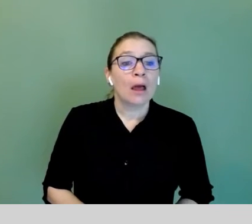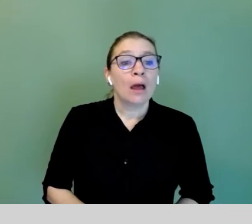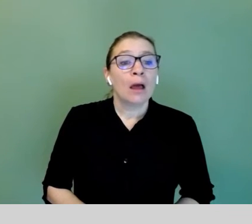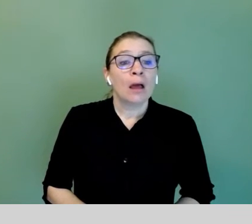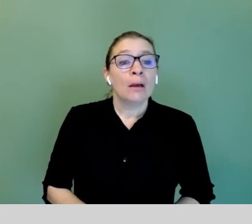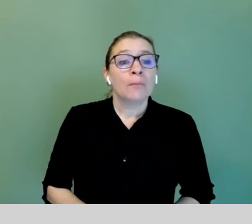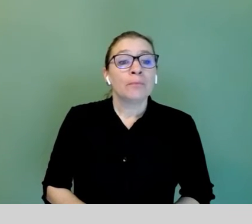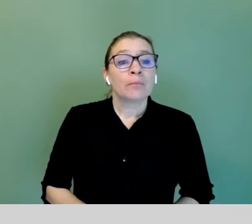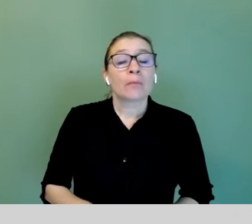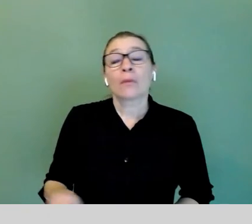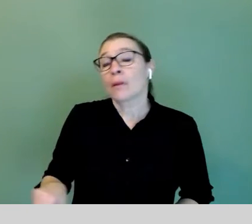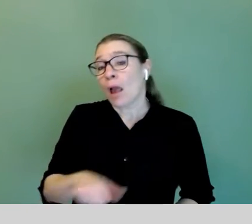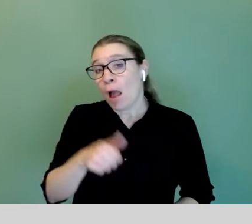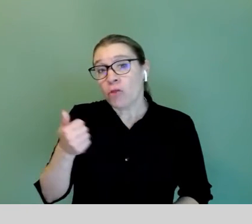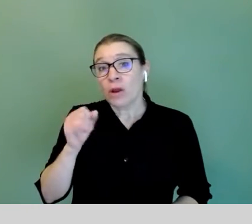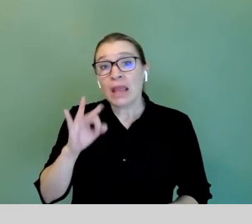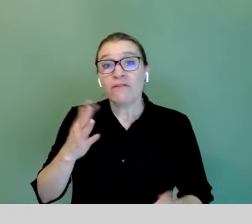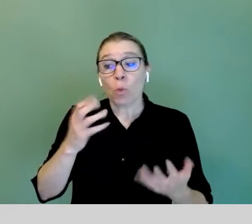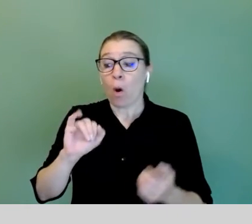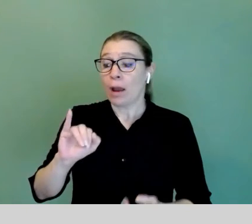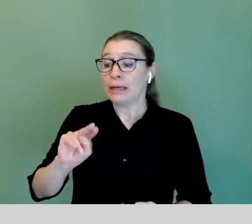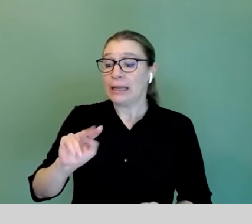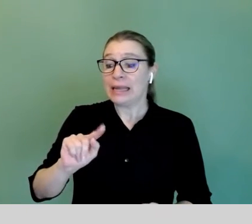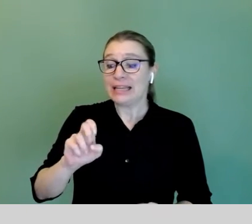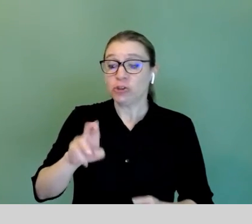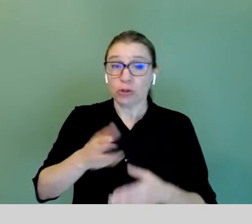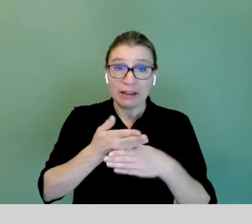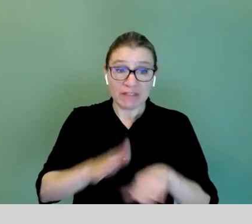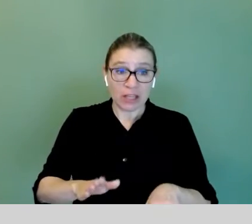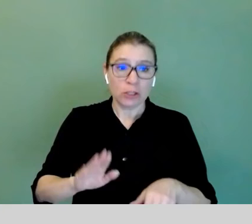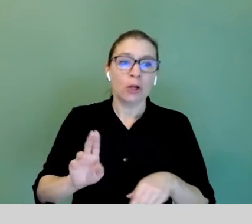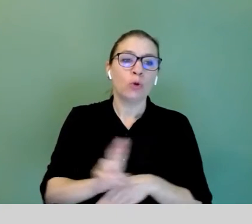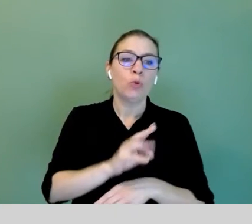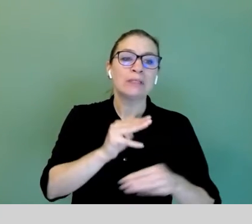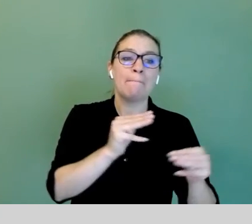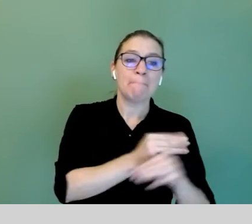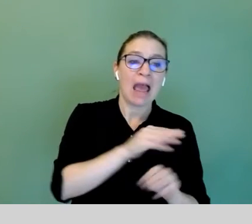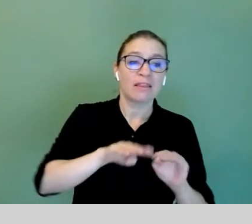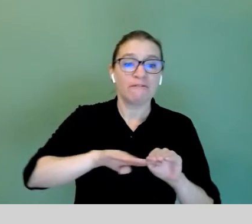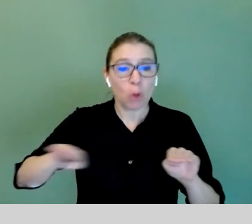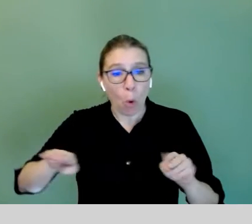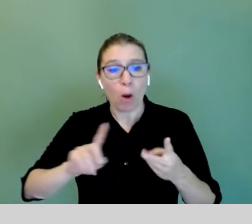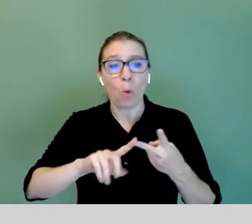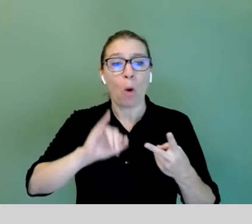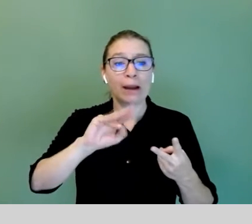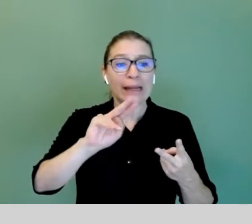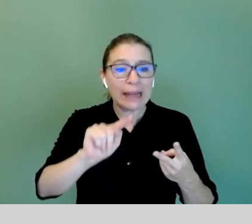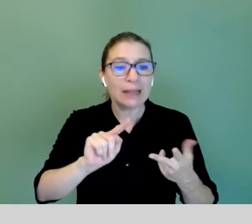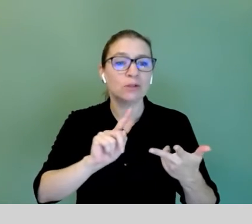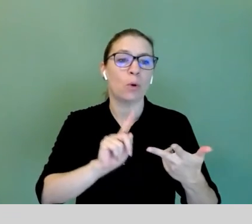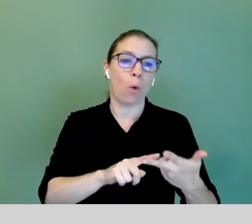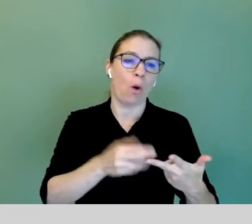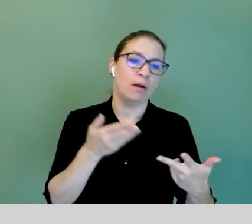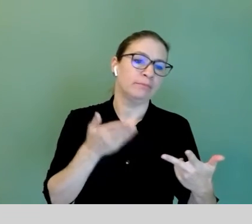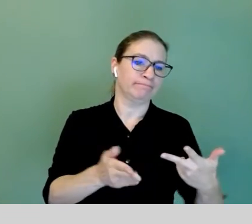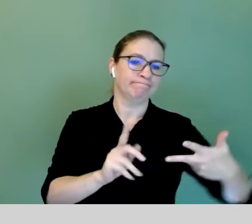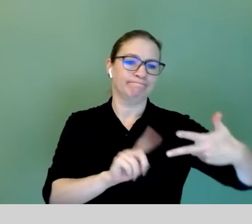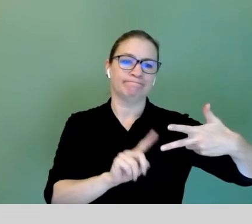Also, if you want to have the integer division, you can use math.floor or int, or you can use the integer division